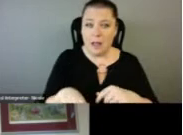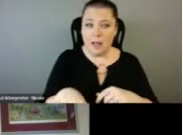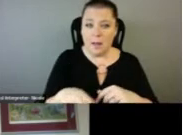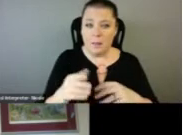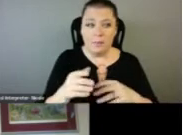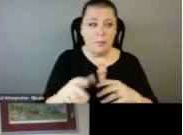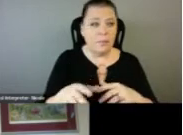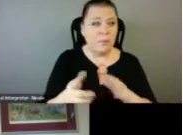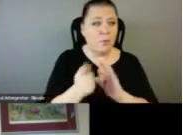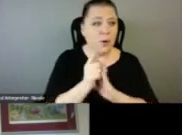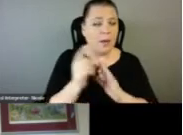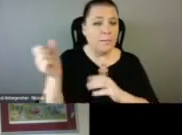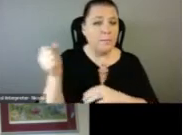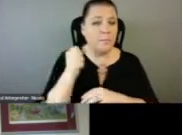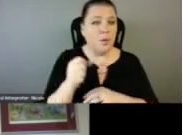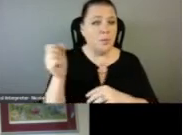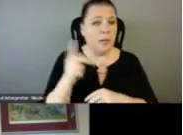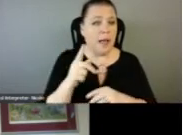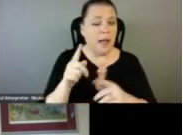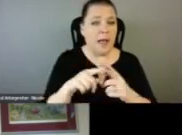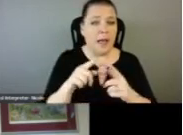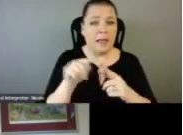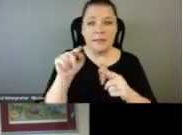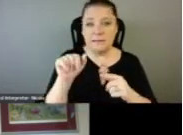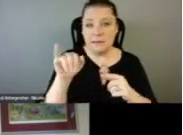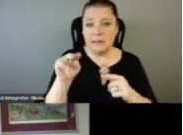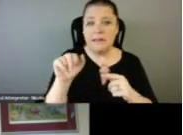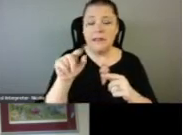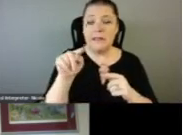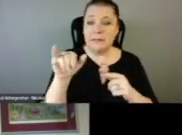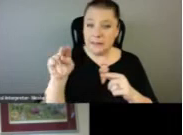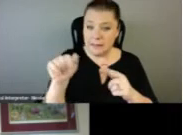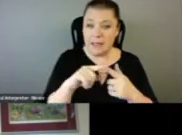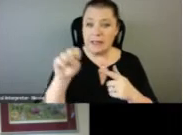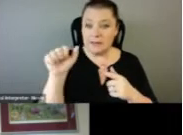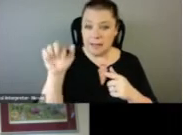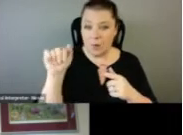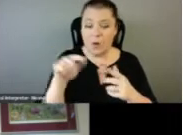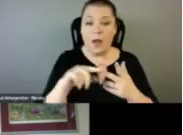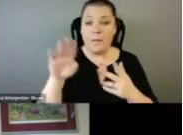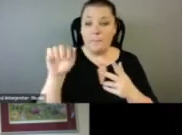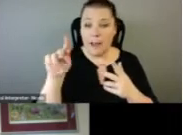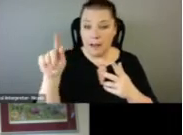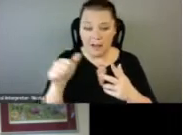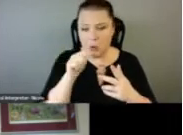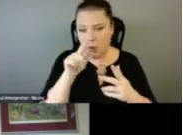Sarah, and Becca, you guys don't have to reintroduce yourselves per se. But maybe just go in